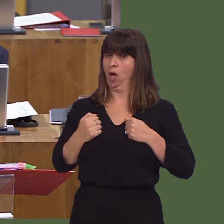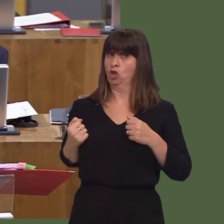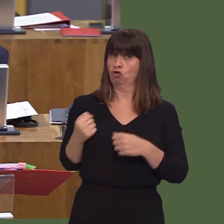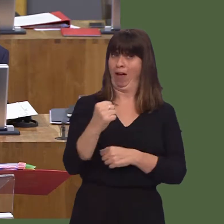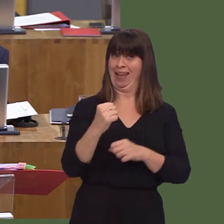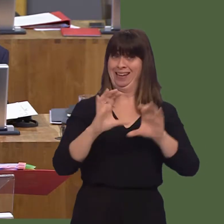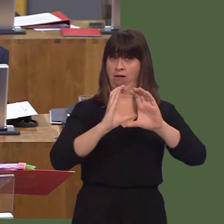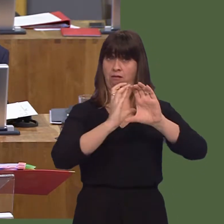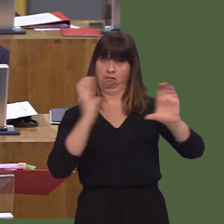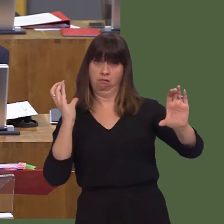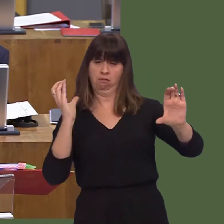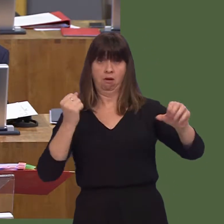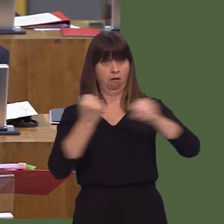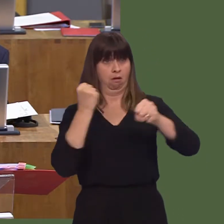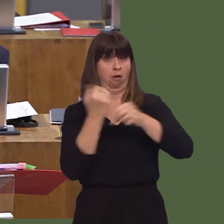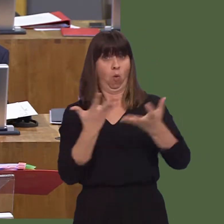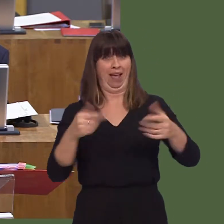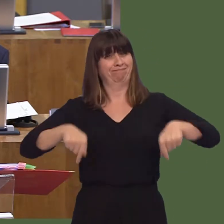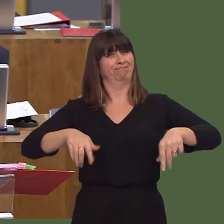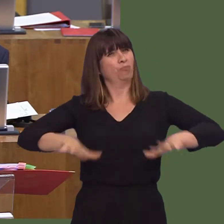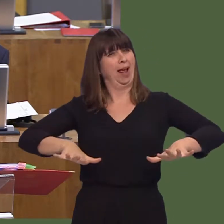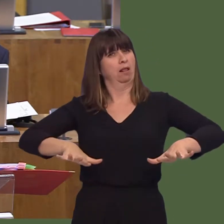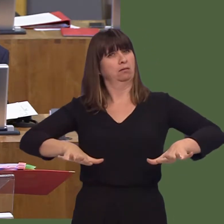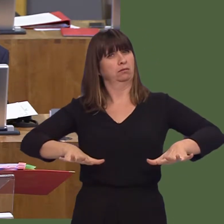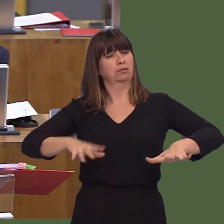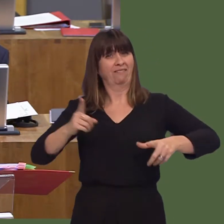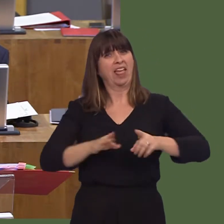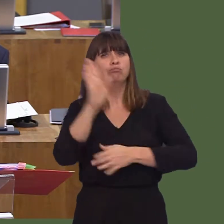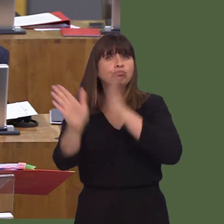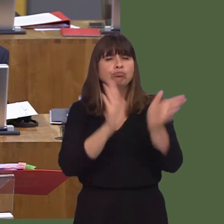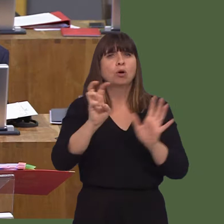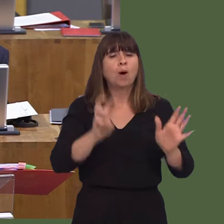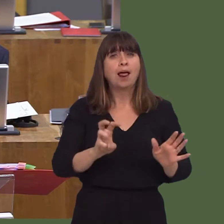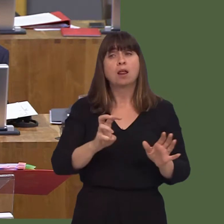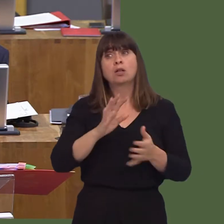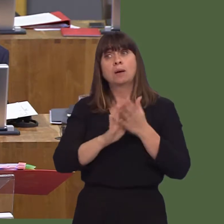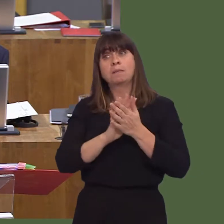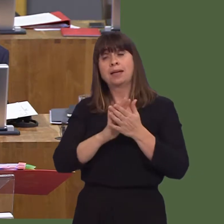that, and the money to facilitate the services that might link to HS2 across north Wales, for example.